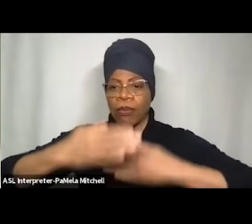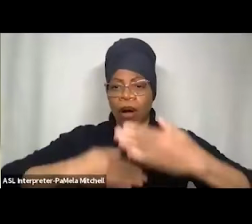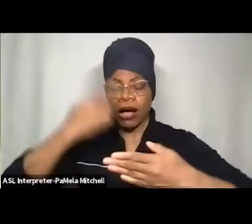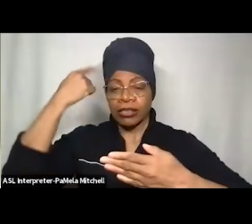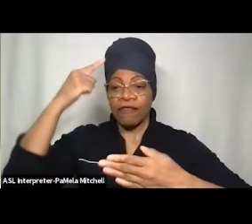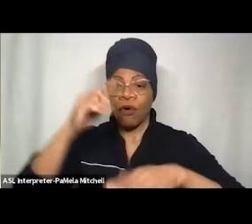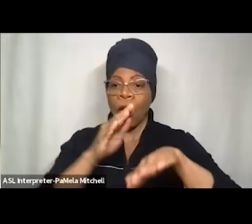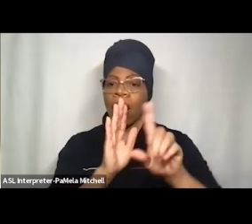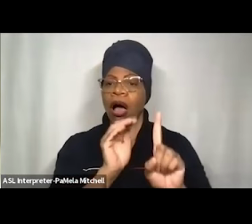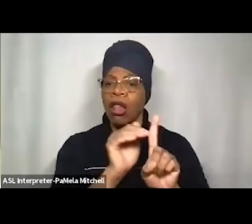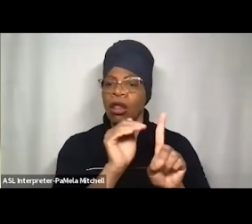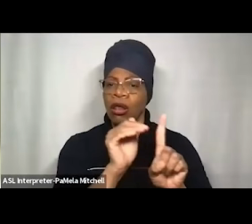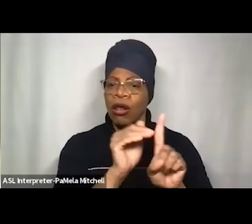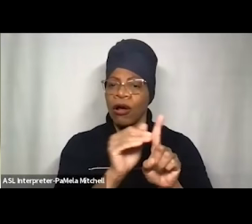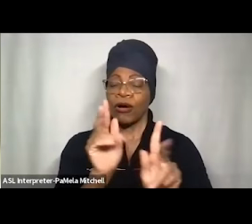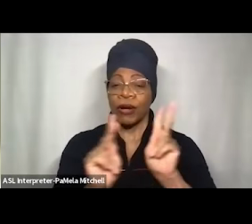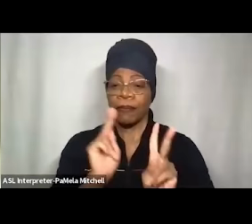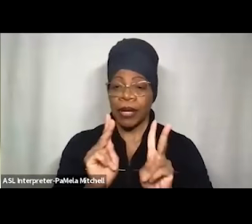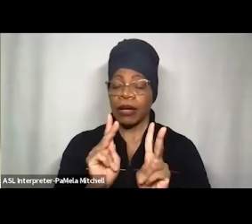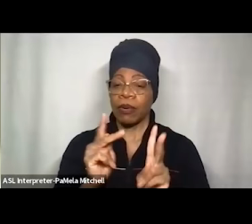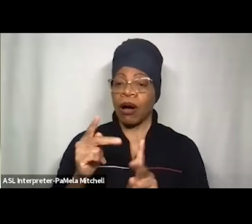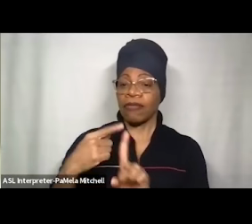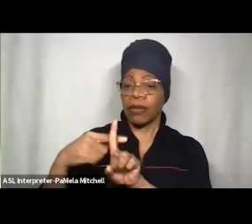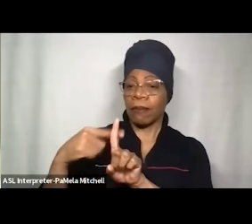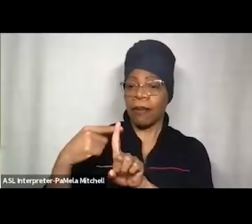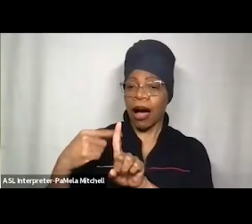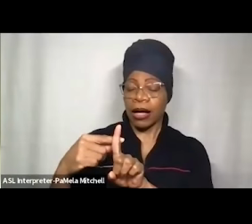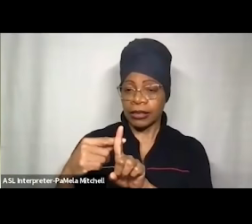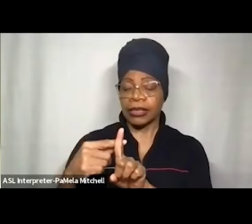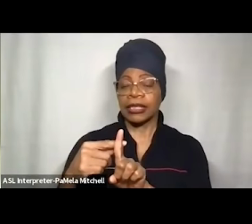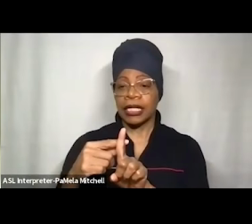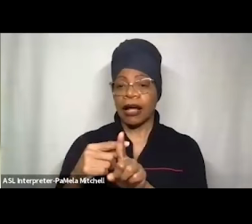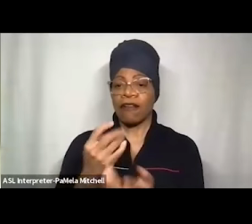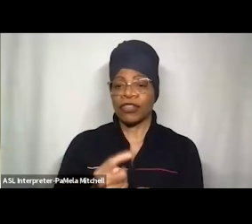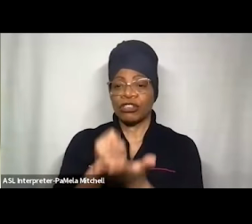to the benefits of treatment, both in incarcerated settings, but also following release